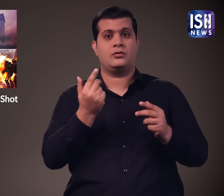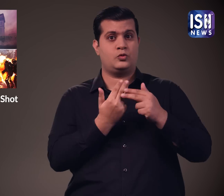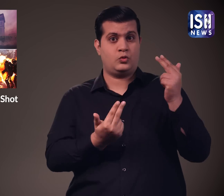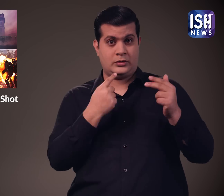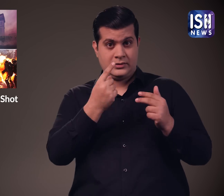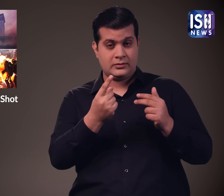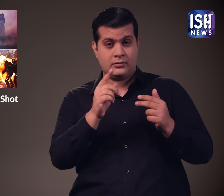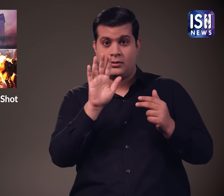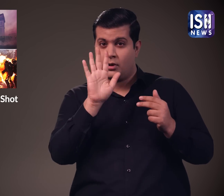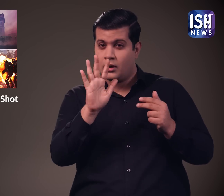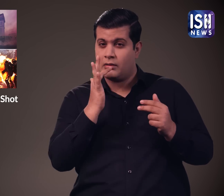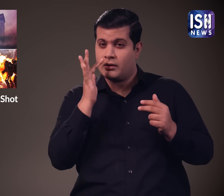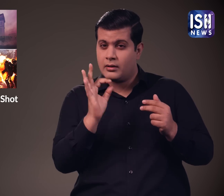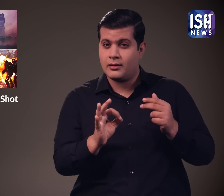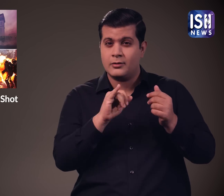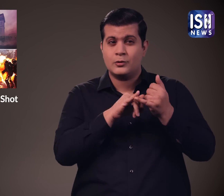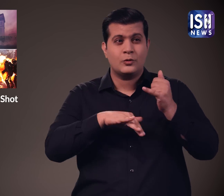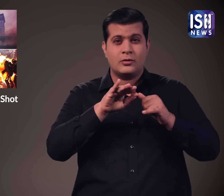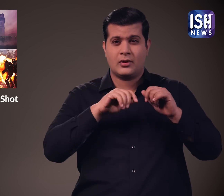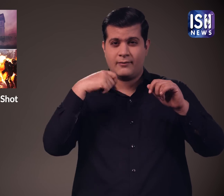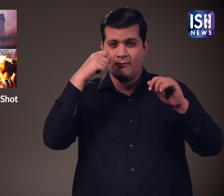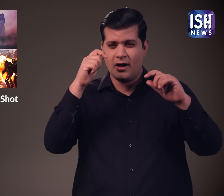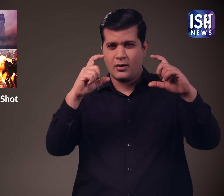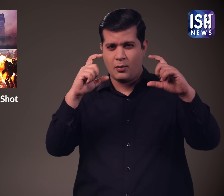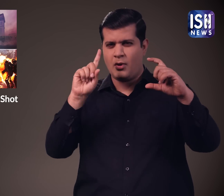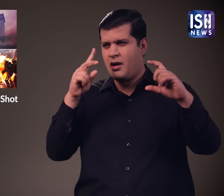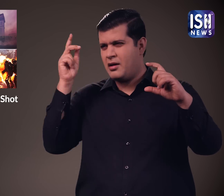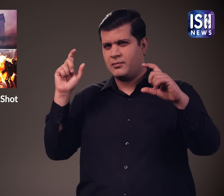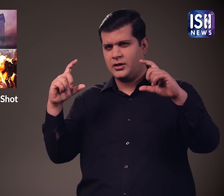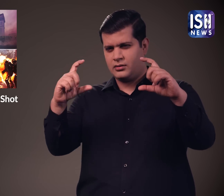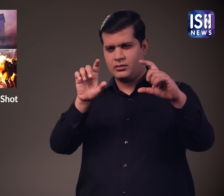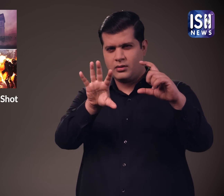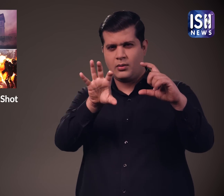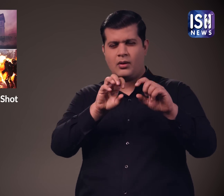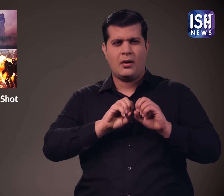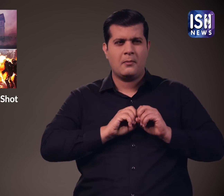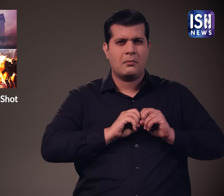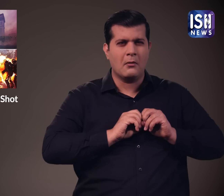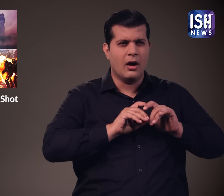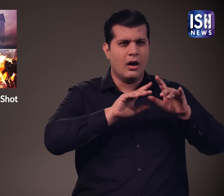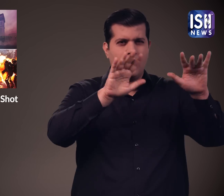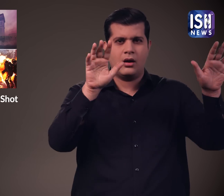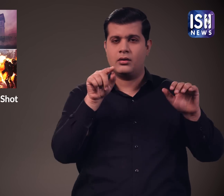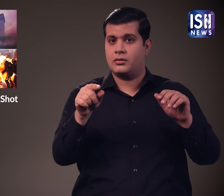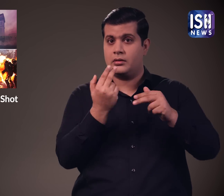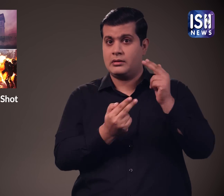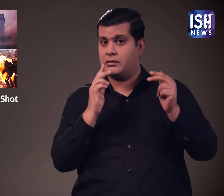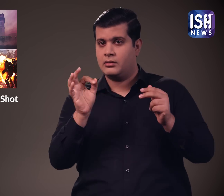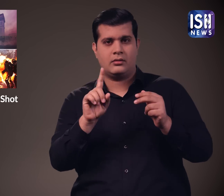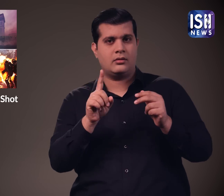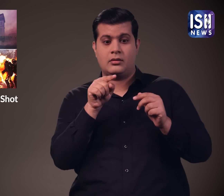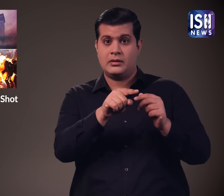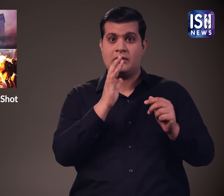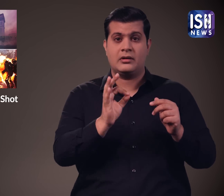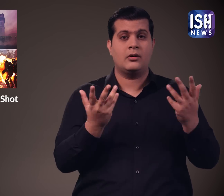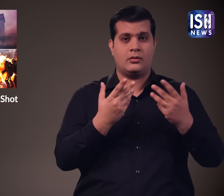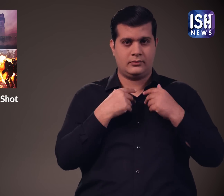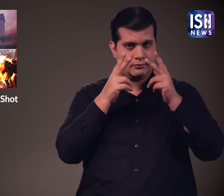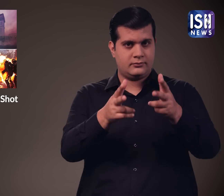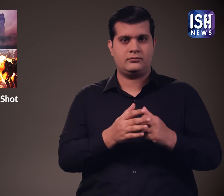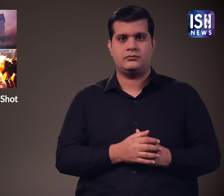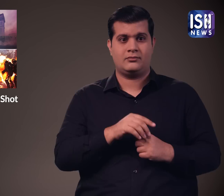However the truth was revealed when a video went viral on social media.